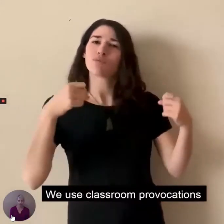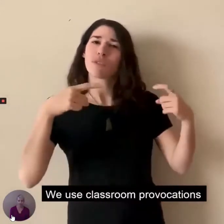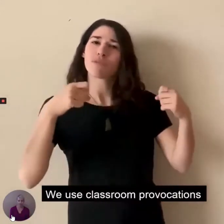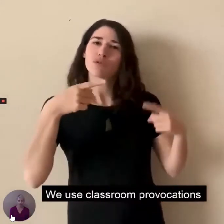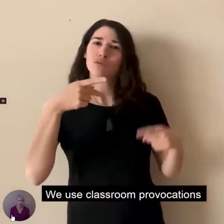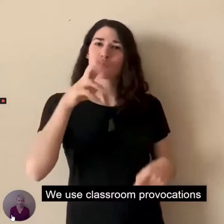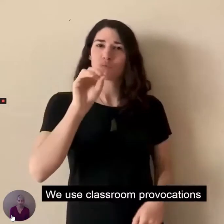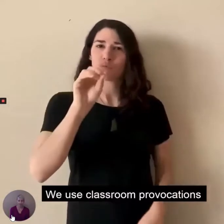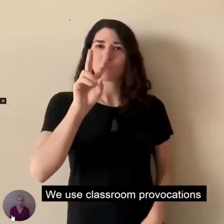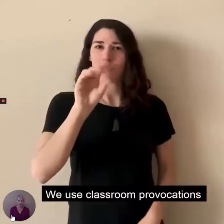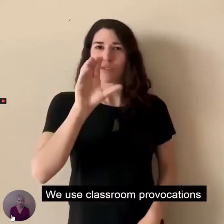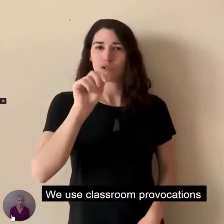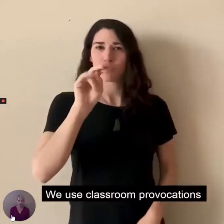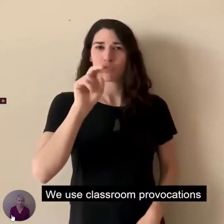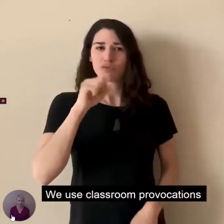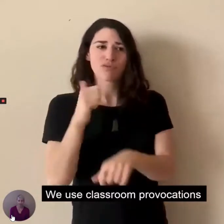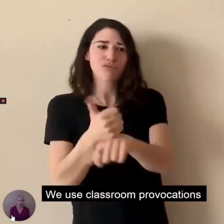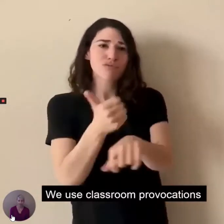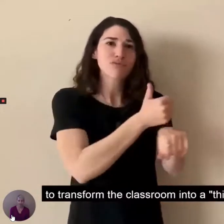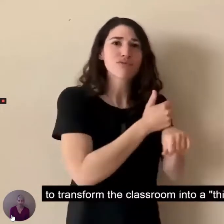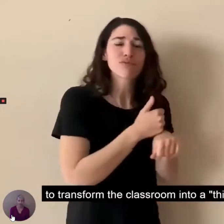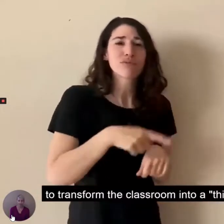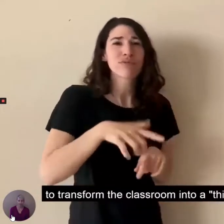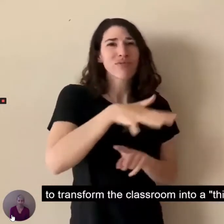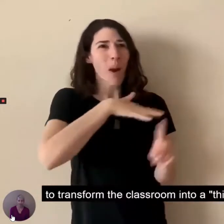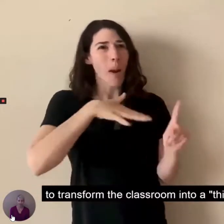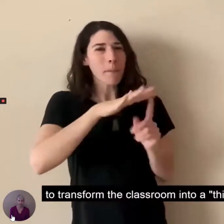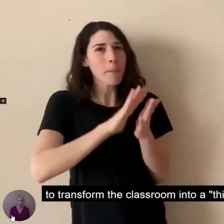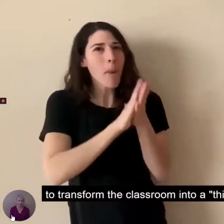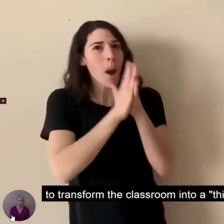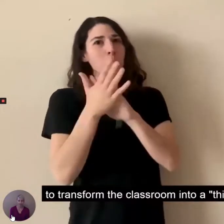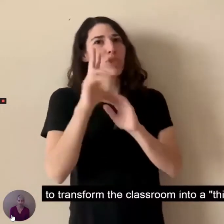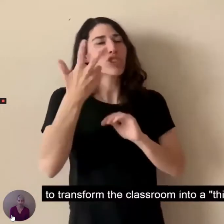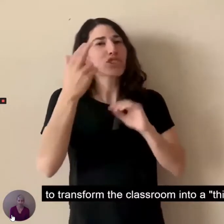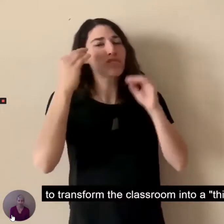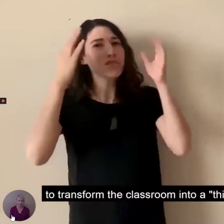We use classroom provocations to transform the classroom into